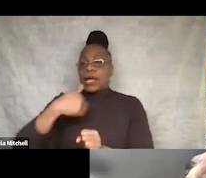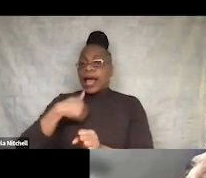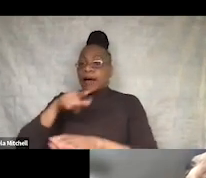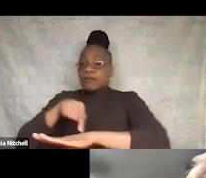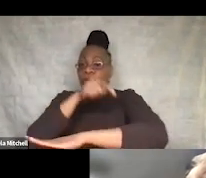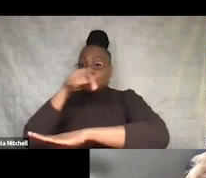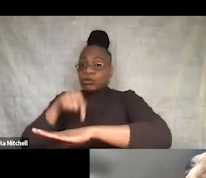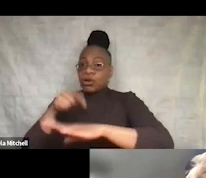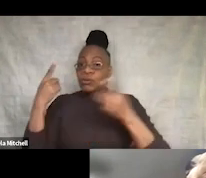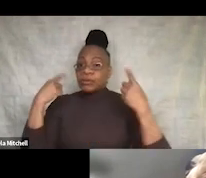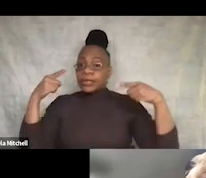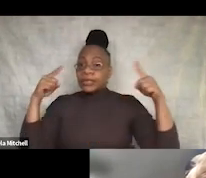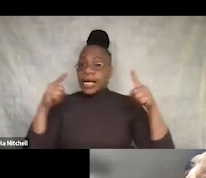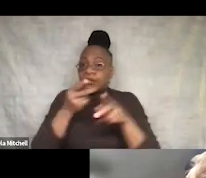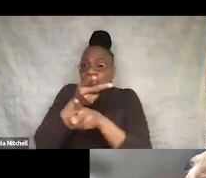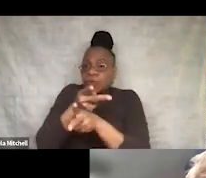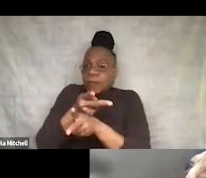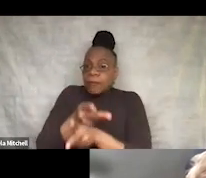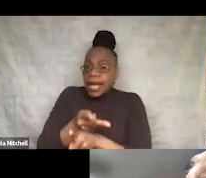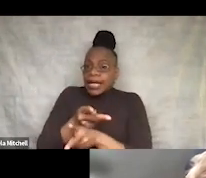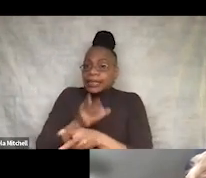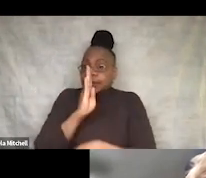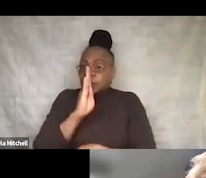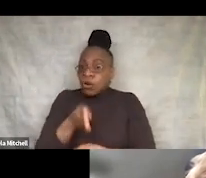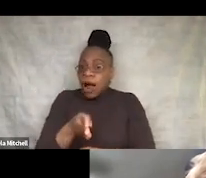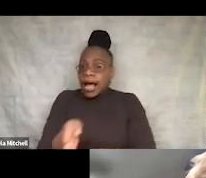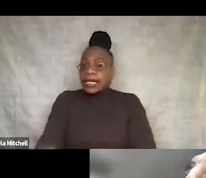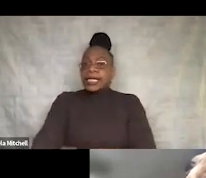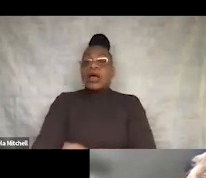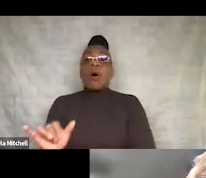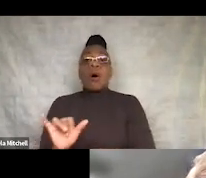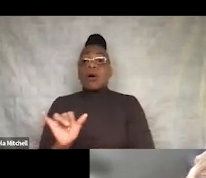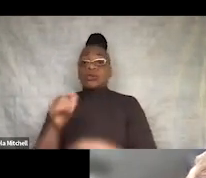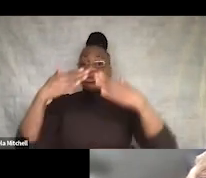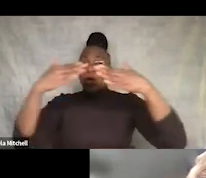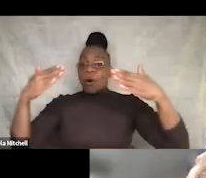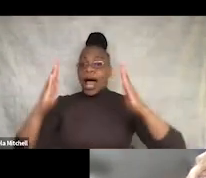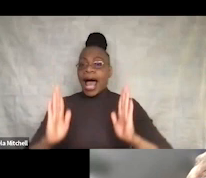you know, to maintain sobriety. And then housing stability, this is a big focus,